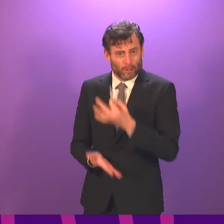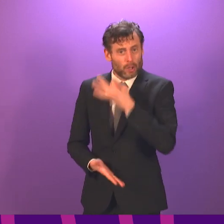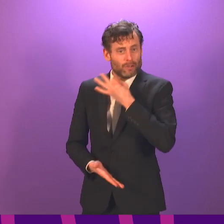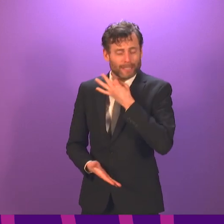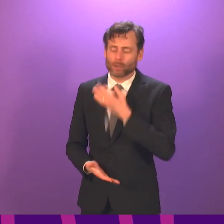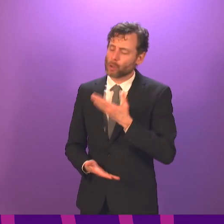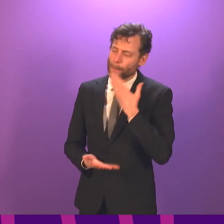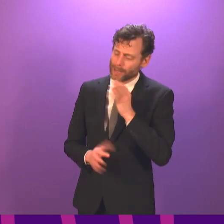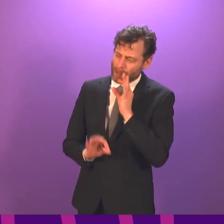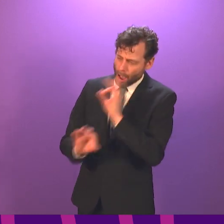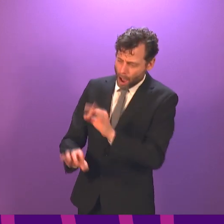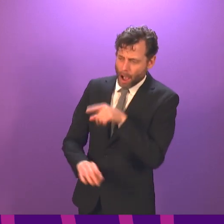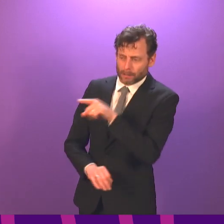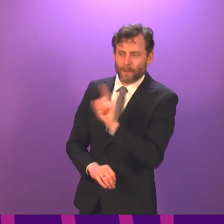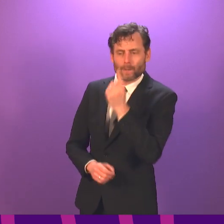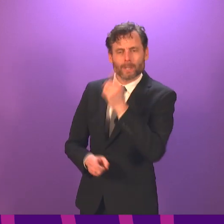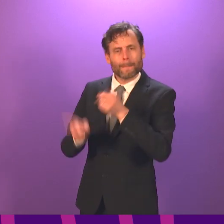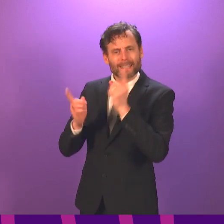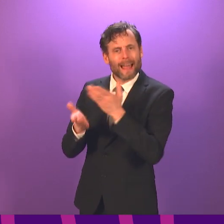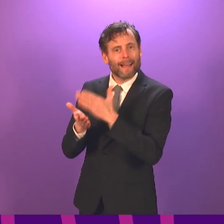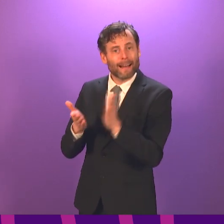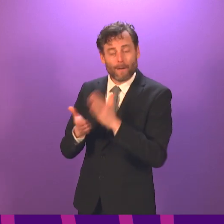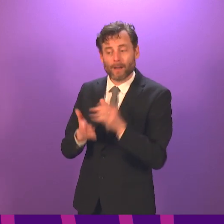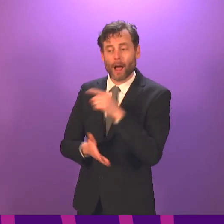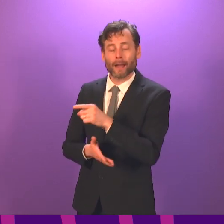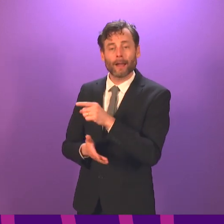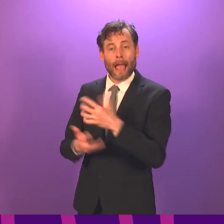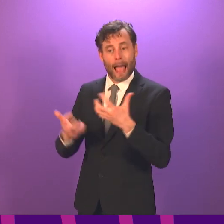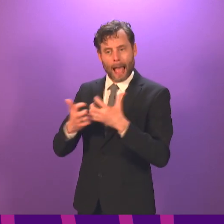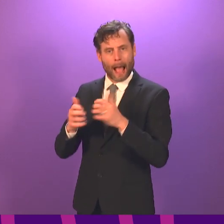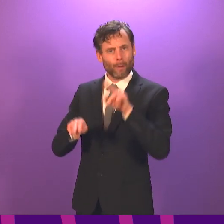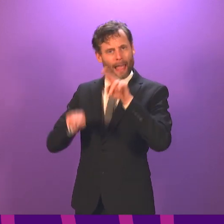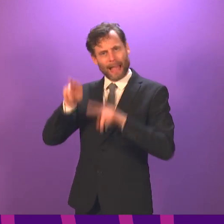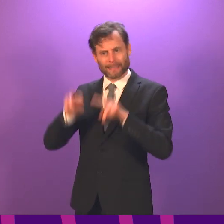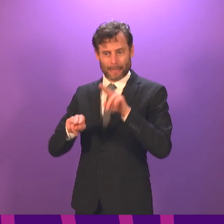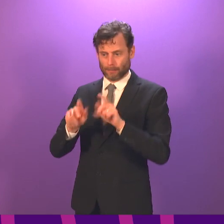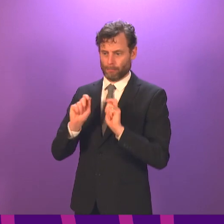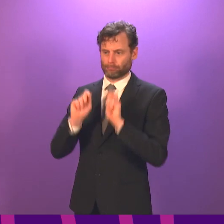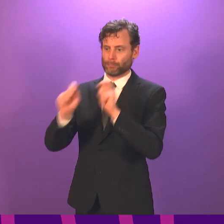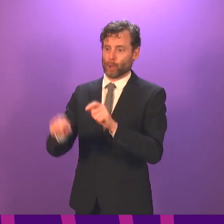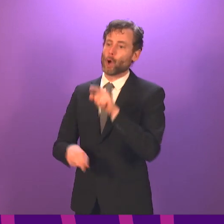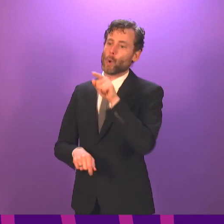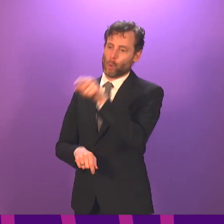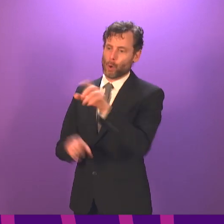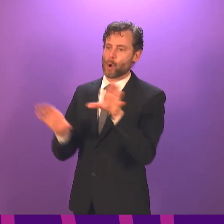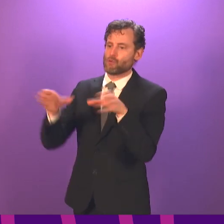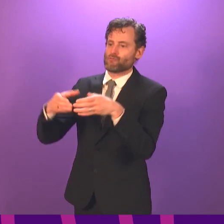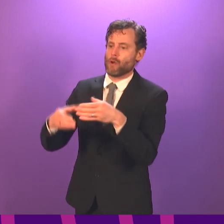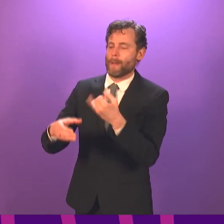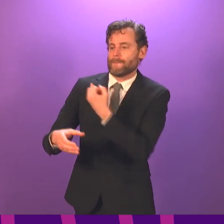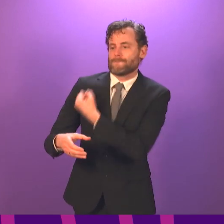assessed? Will the guidelines be checked to ensure that they do not have a gap?